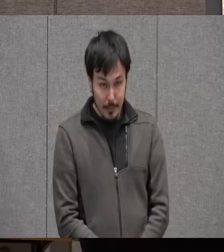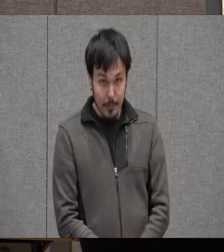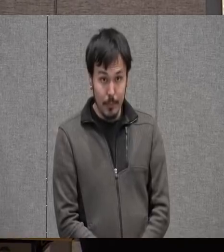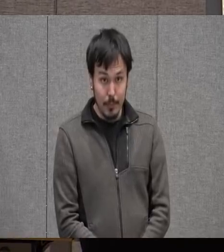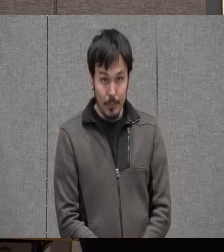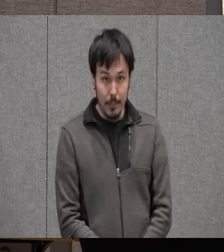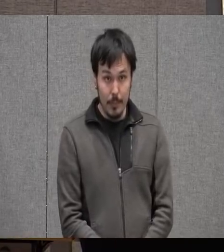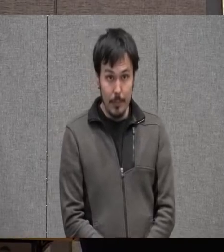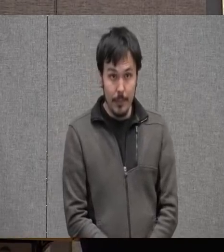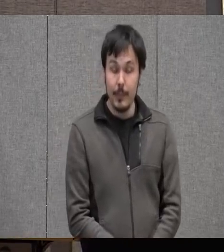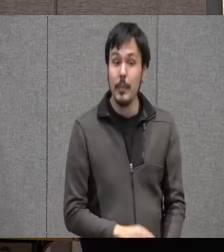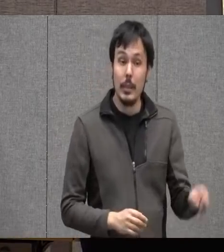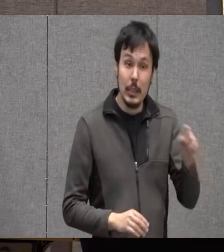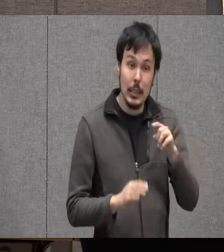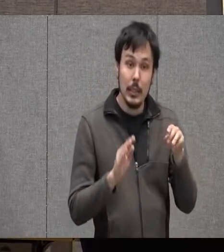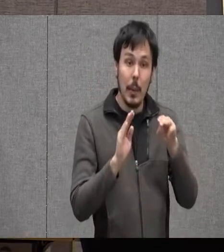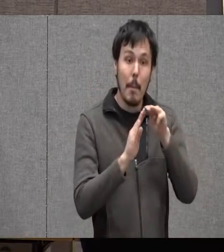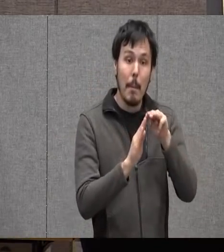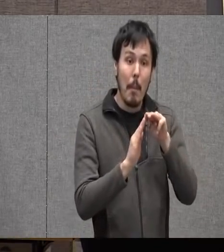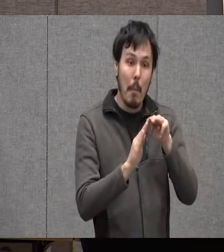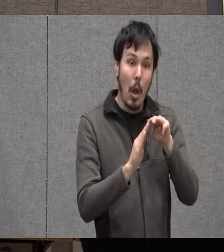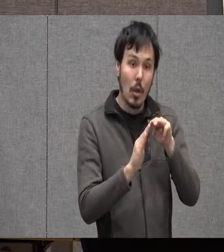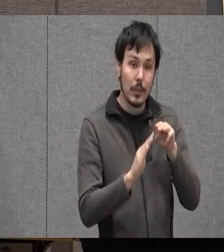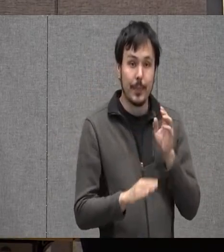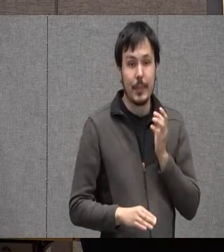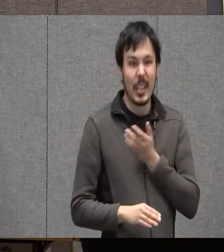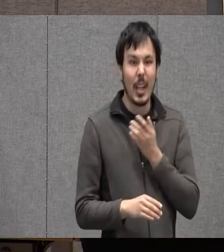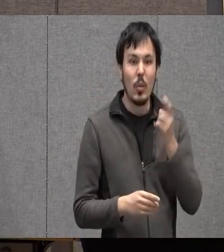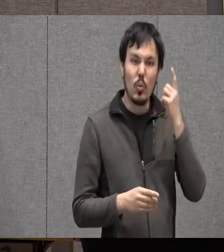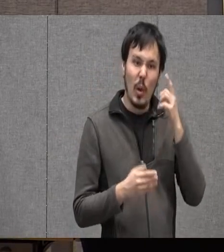So this is going to be a model of our dollar.